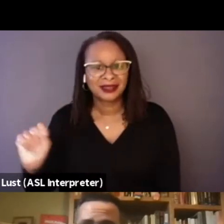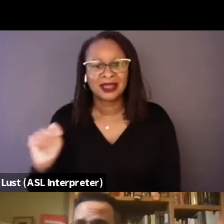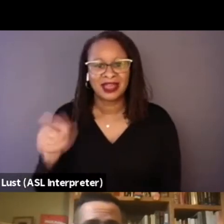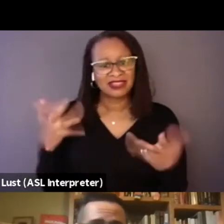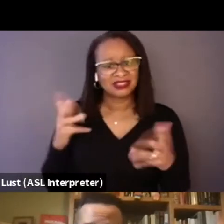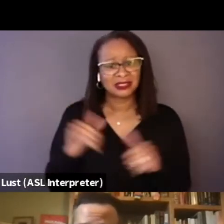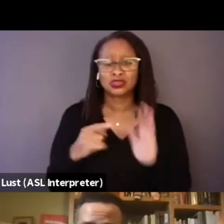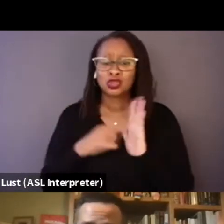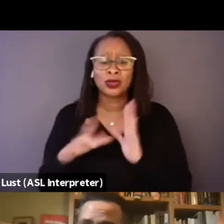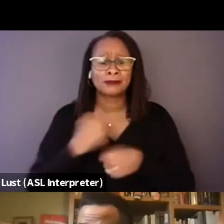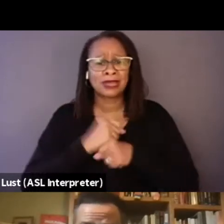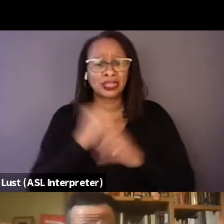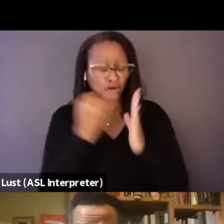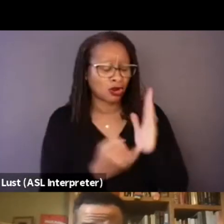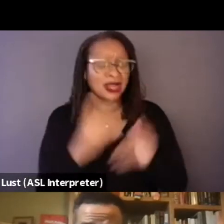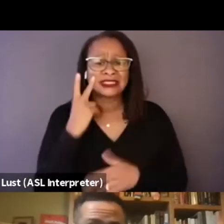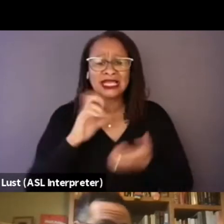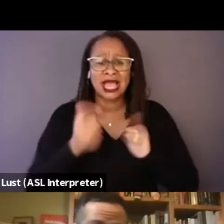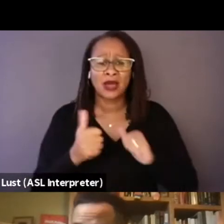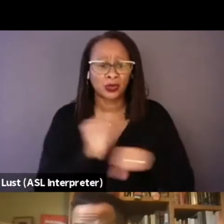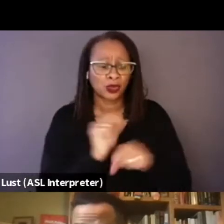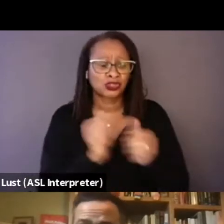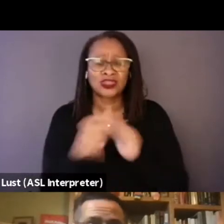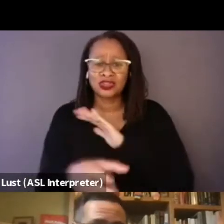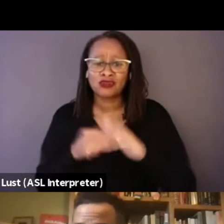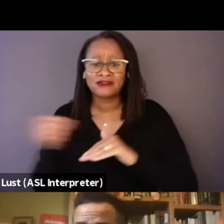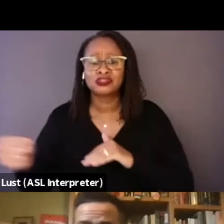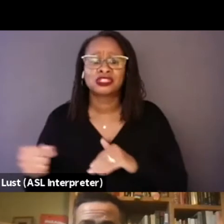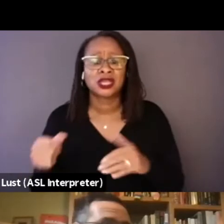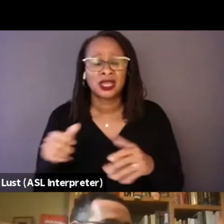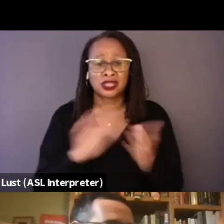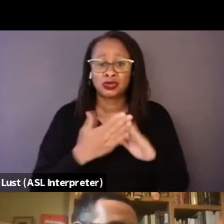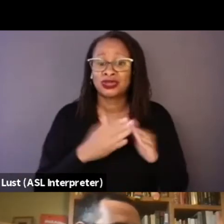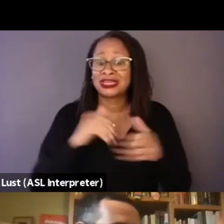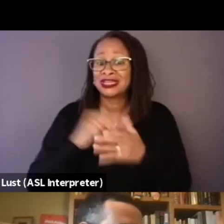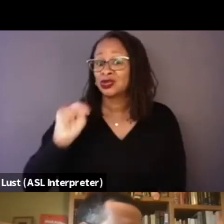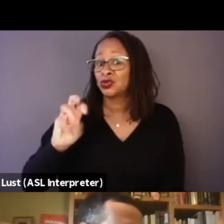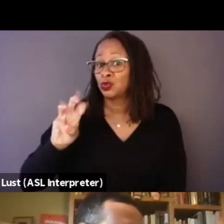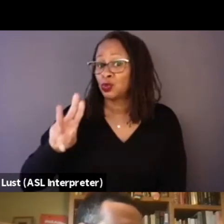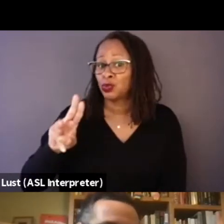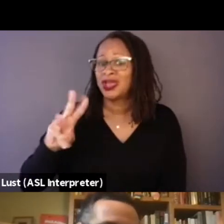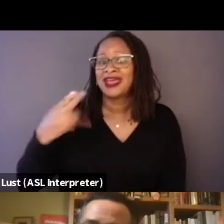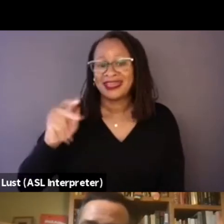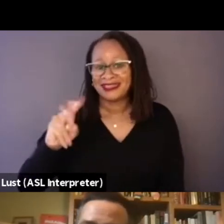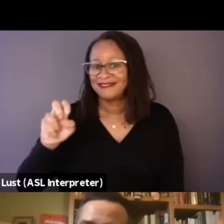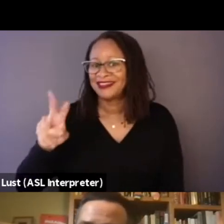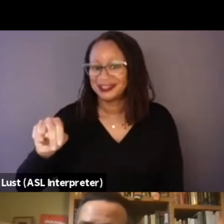and see how he works with the refugee community around New Haven and that was it. And then I would say on day two,